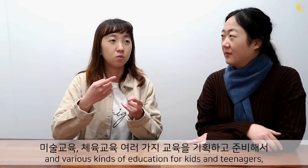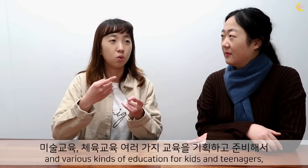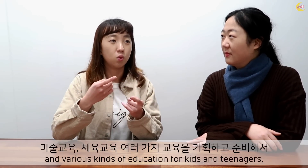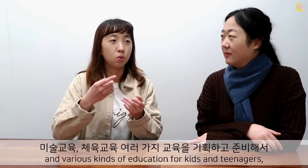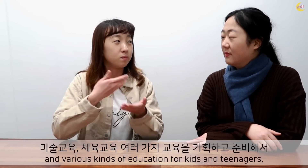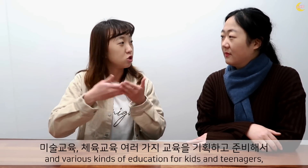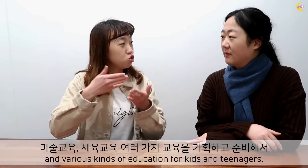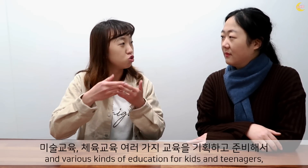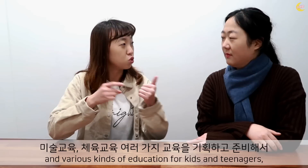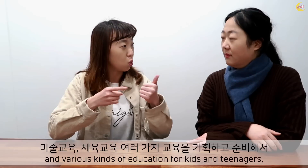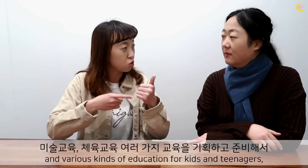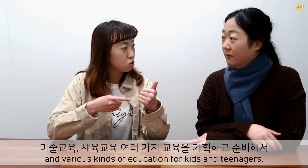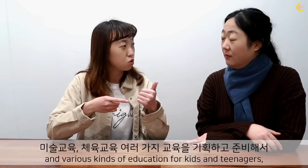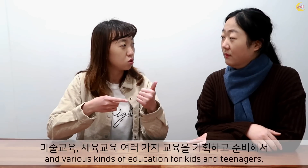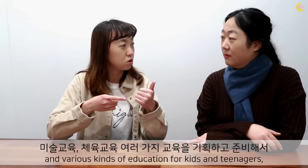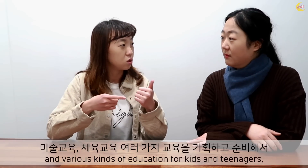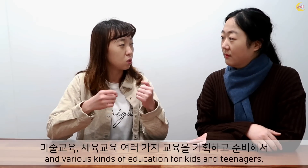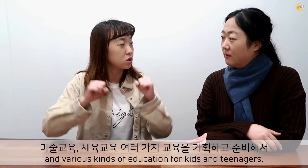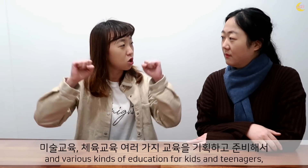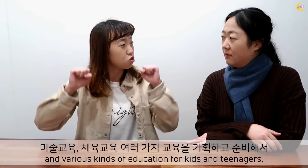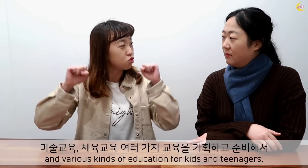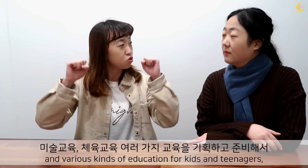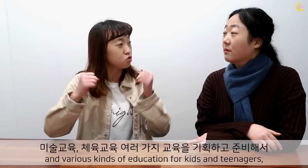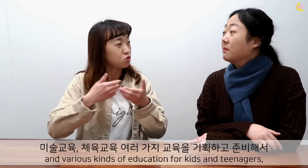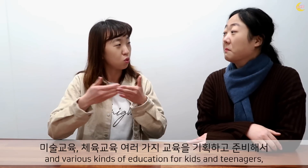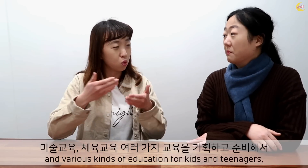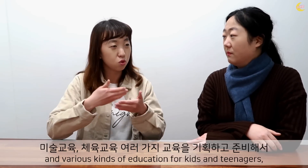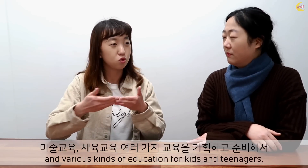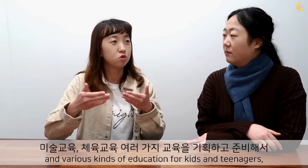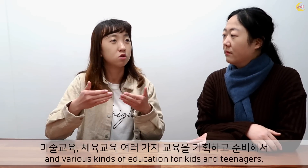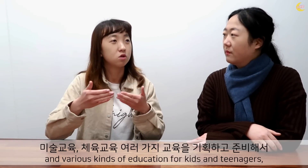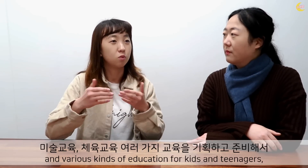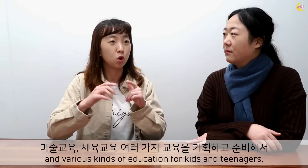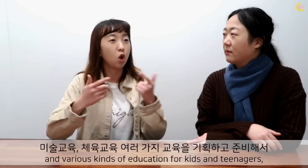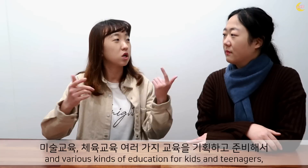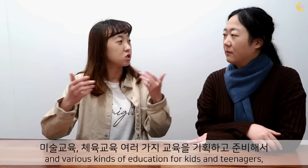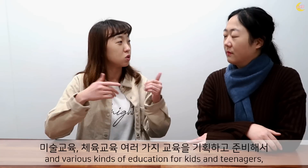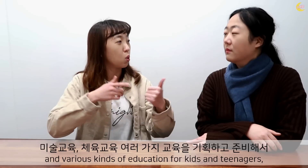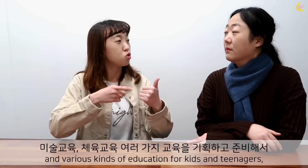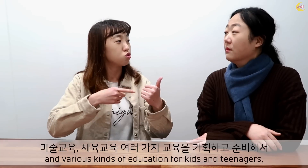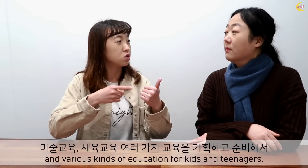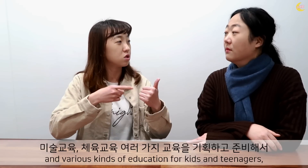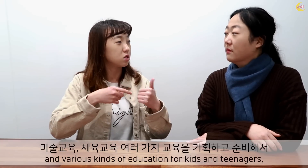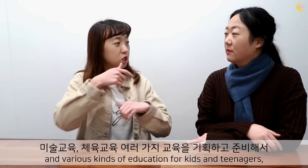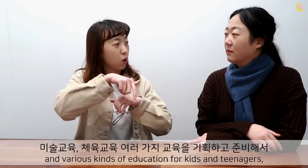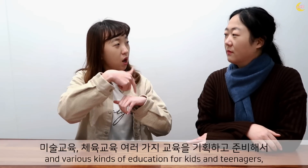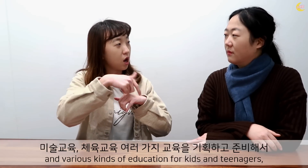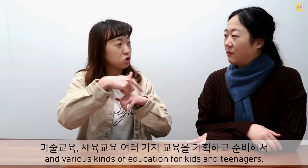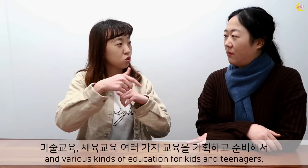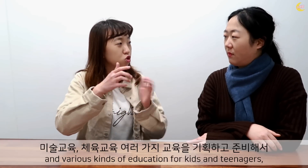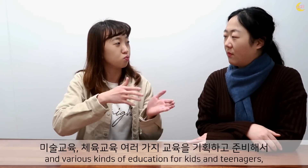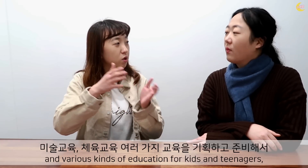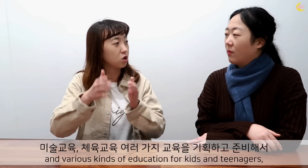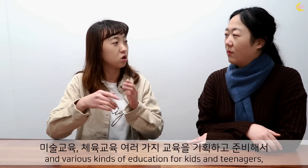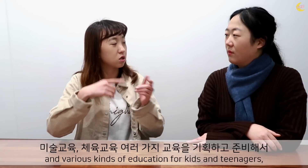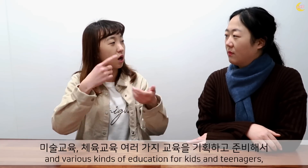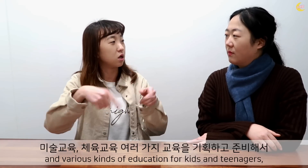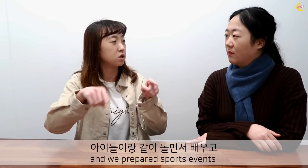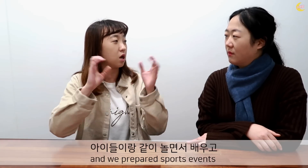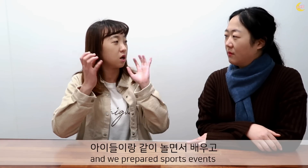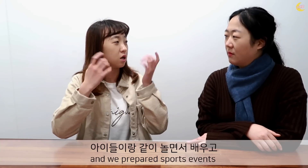and various kinds of education for kids and teenagers,